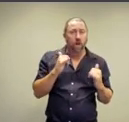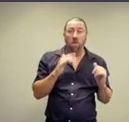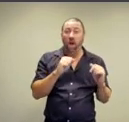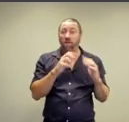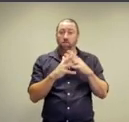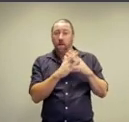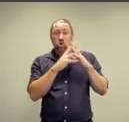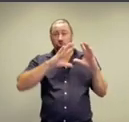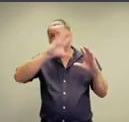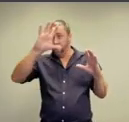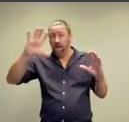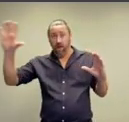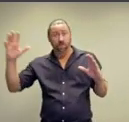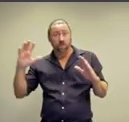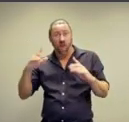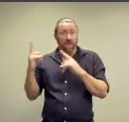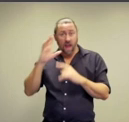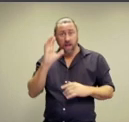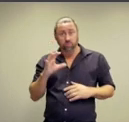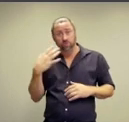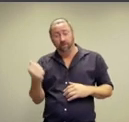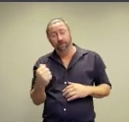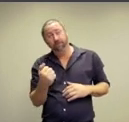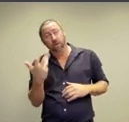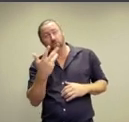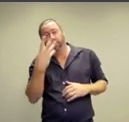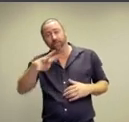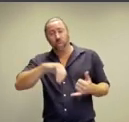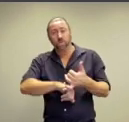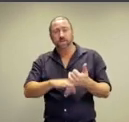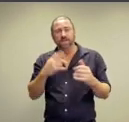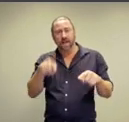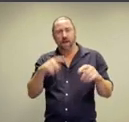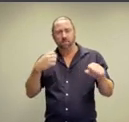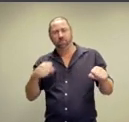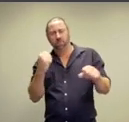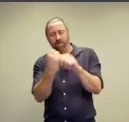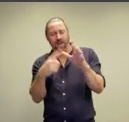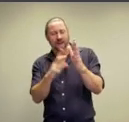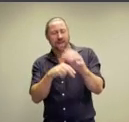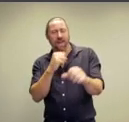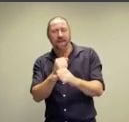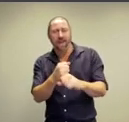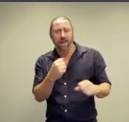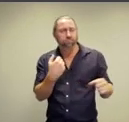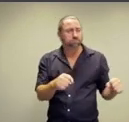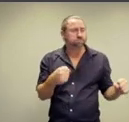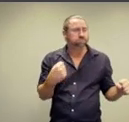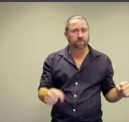across the rest of the US and in other countries as well during the 1940s.